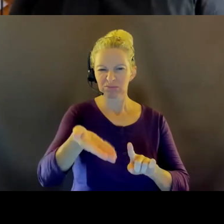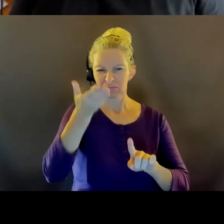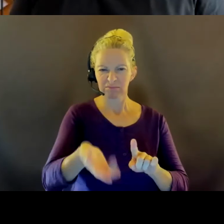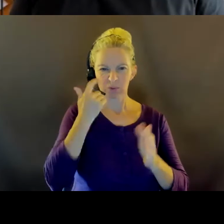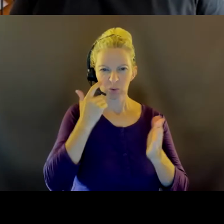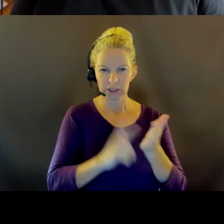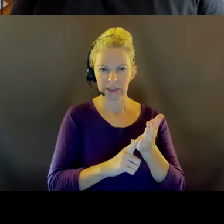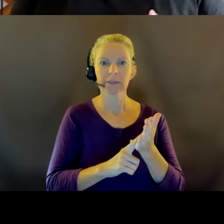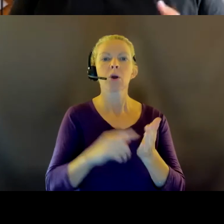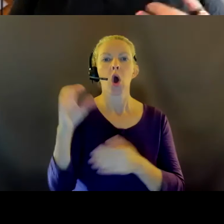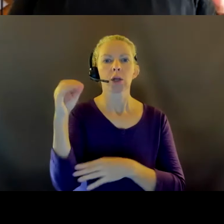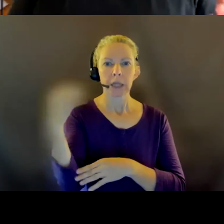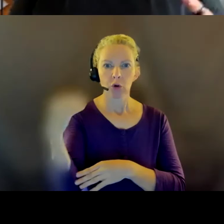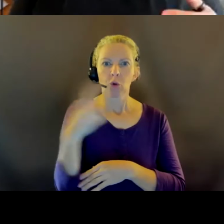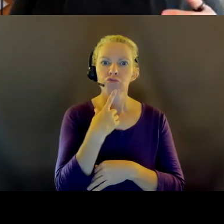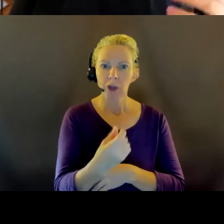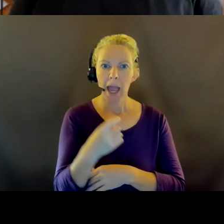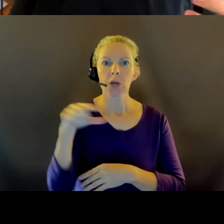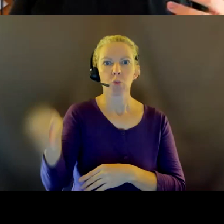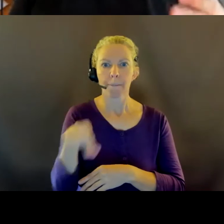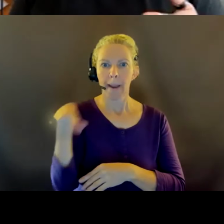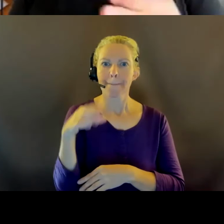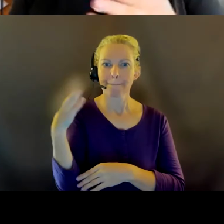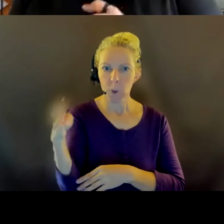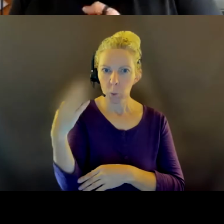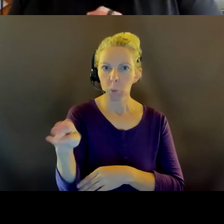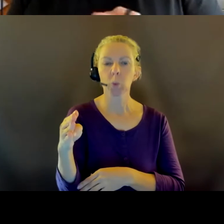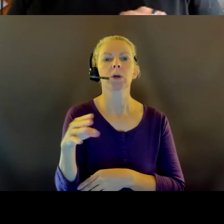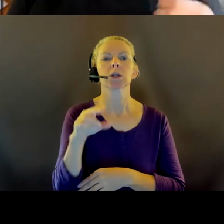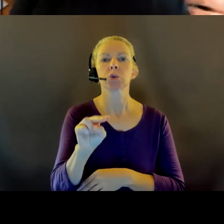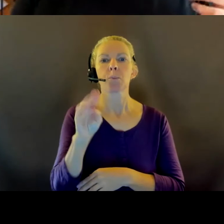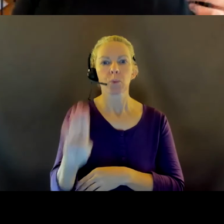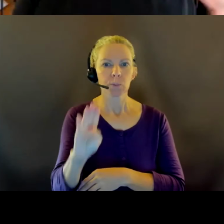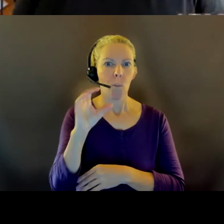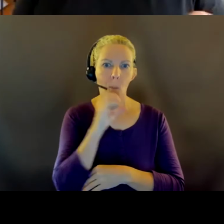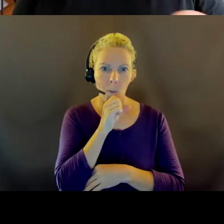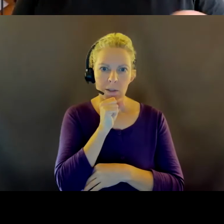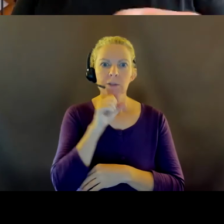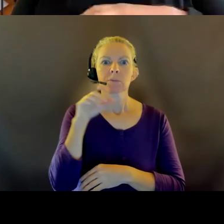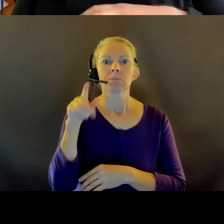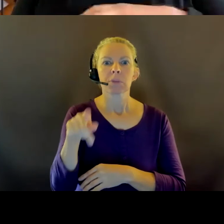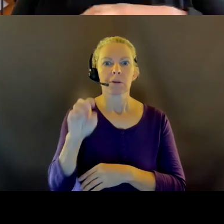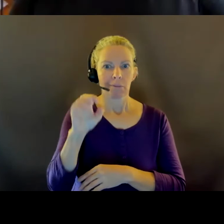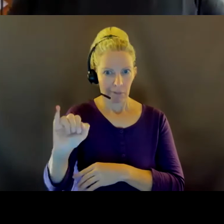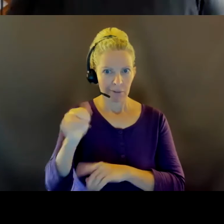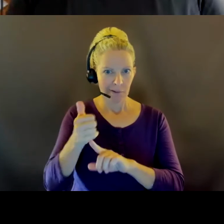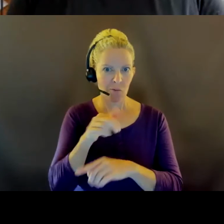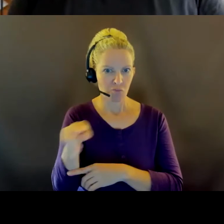and Green, Ontario in red, a really simple test.